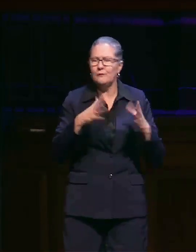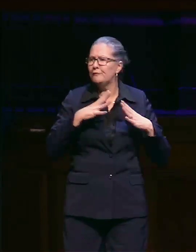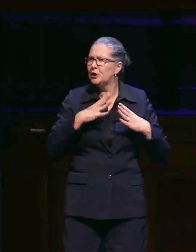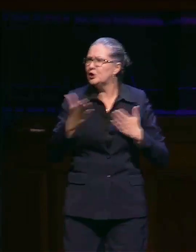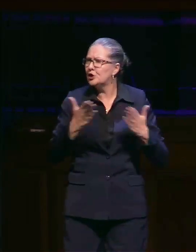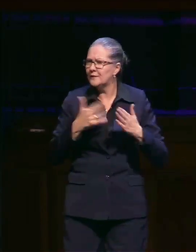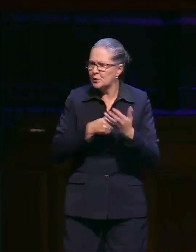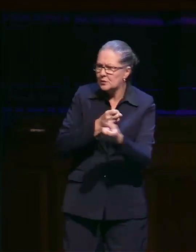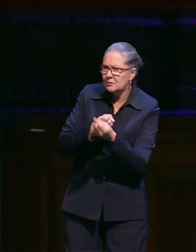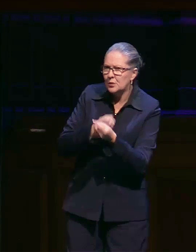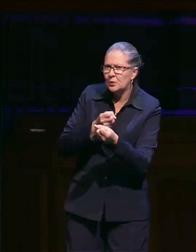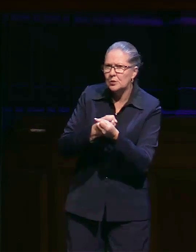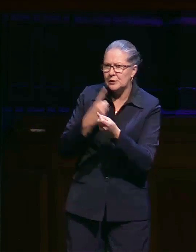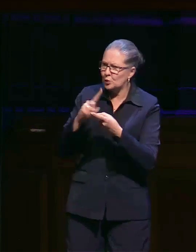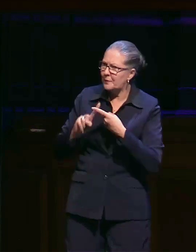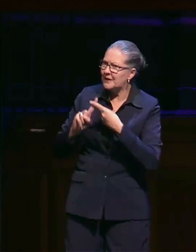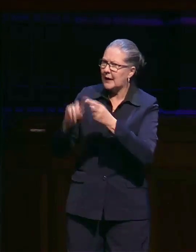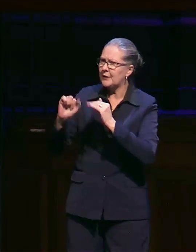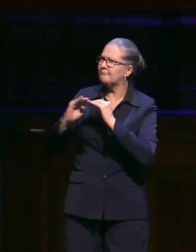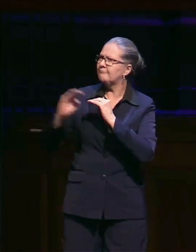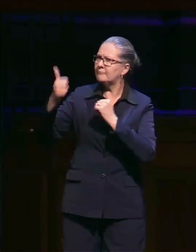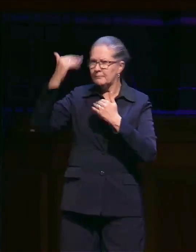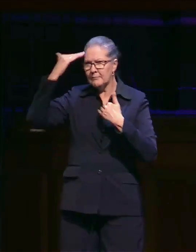that support and maintain them into well-being now this new layer of